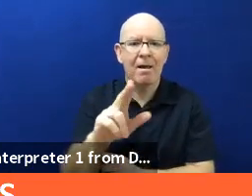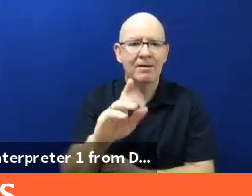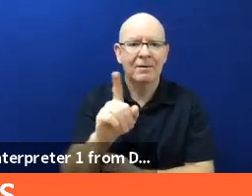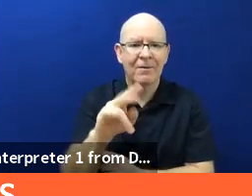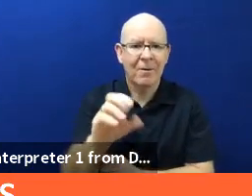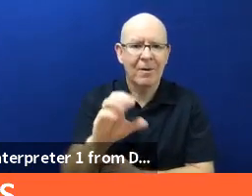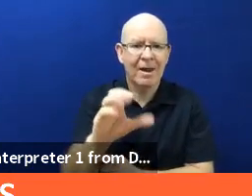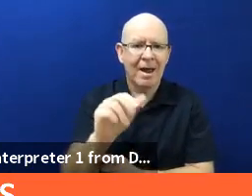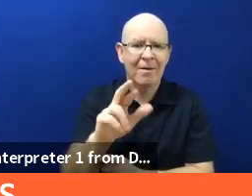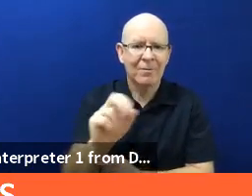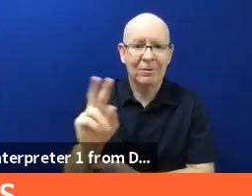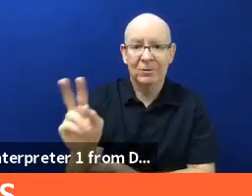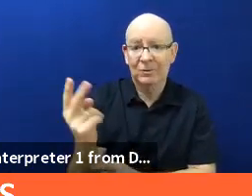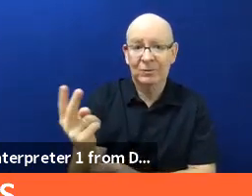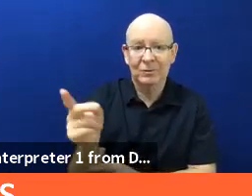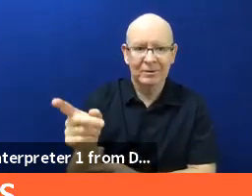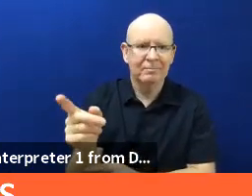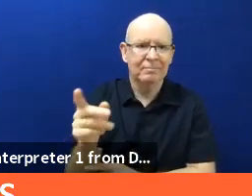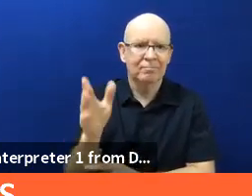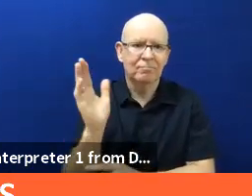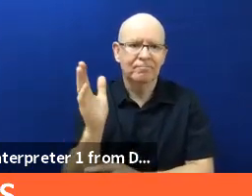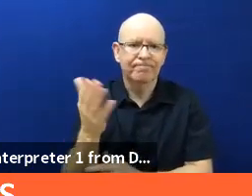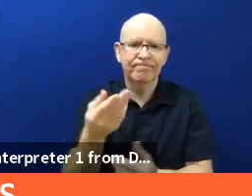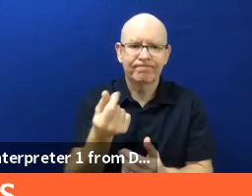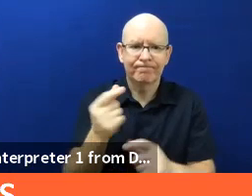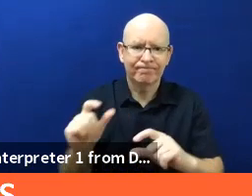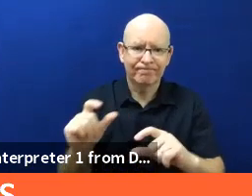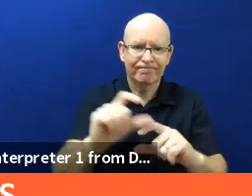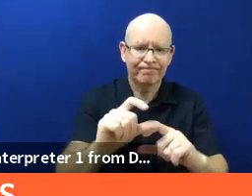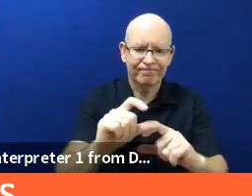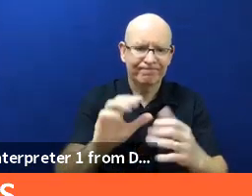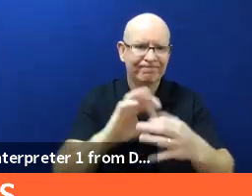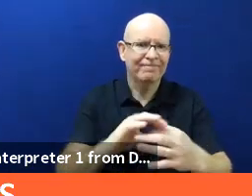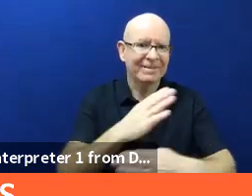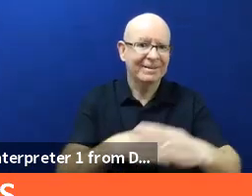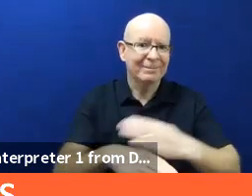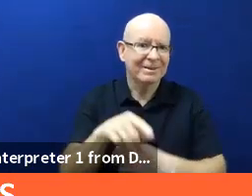and then we'll move on to the country perspectives and hear from Sawang, who's an independent expert